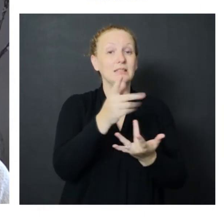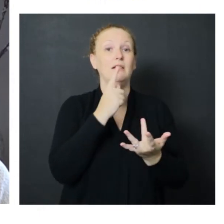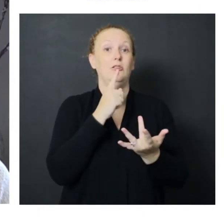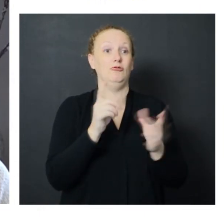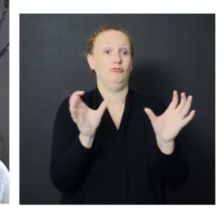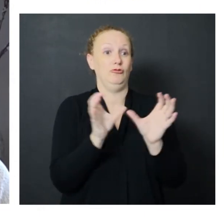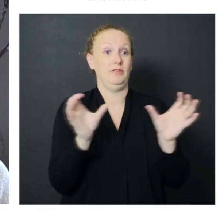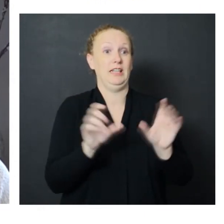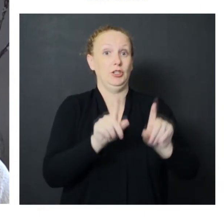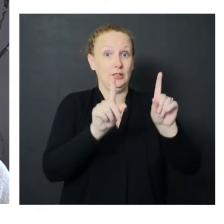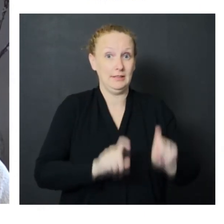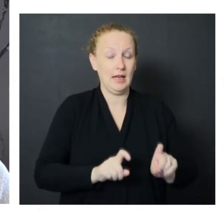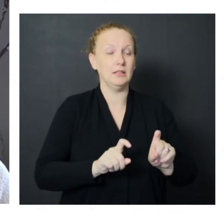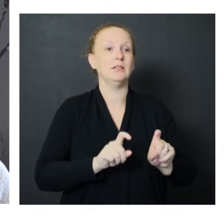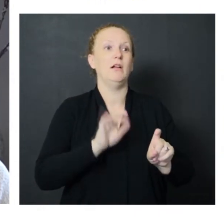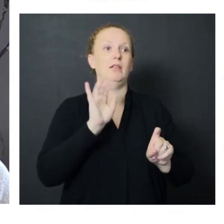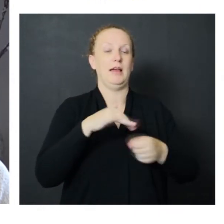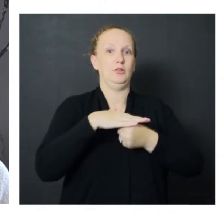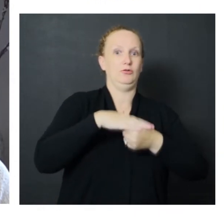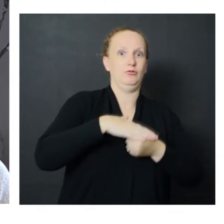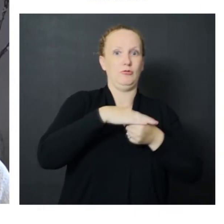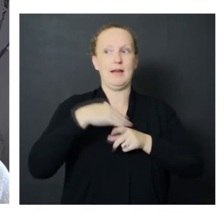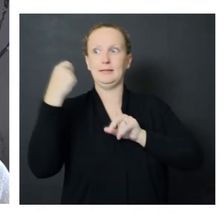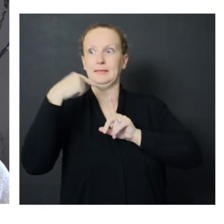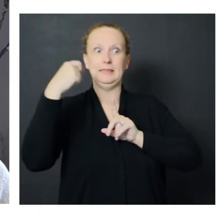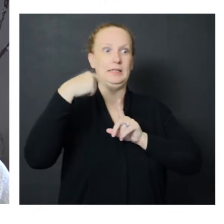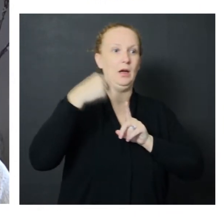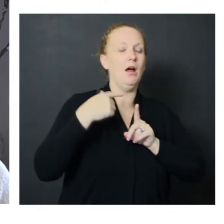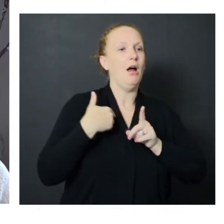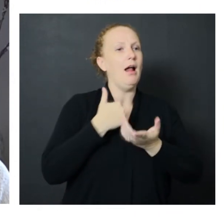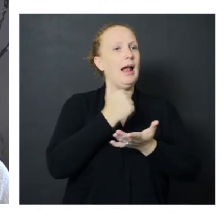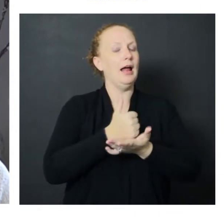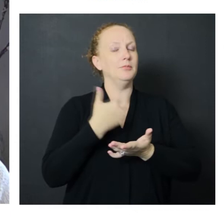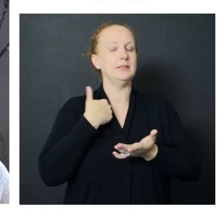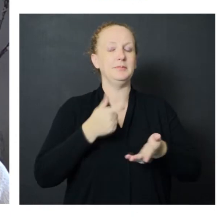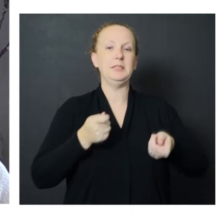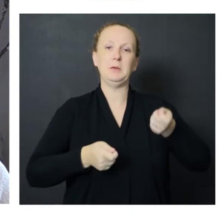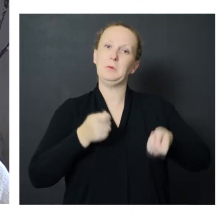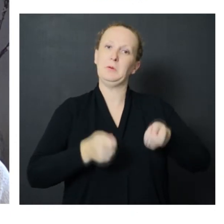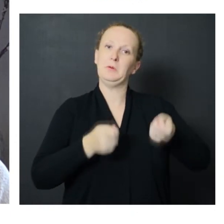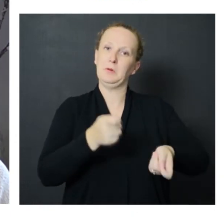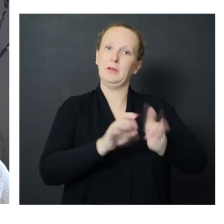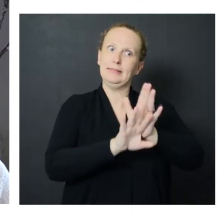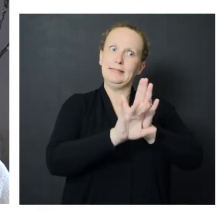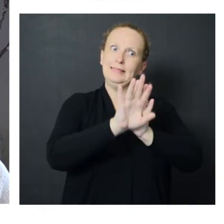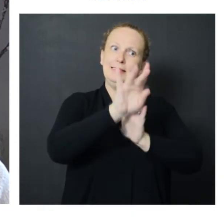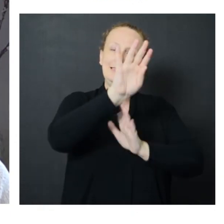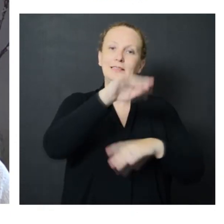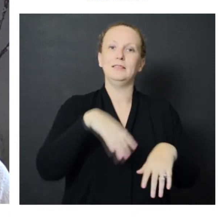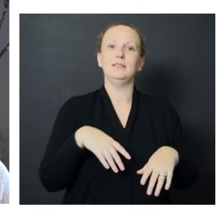different realities that is not your daily life. And that’s helps you, well helped you, I think, when we